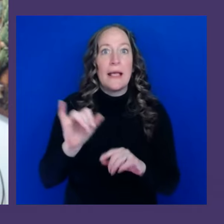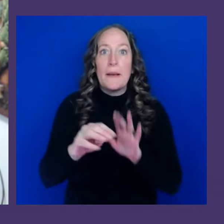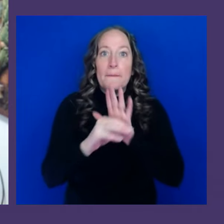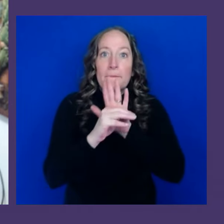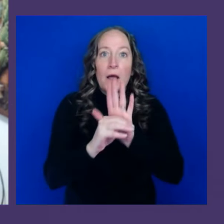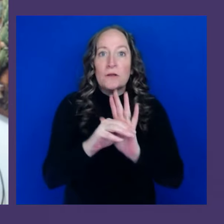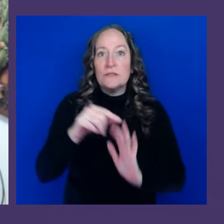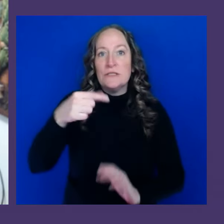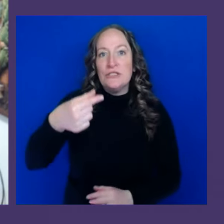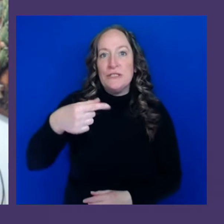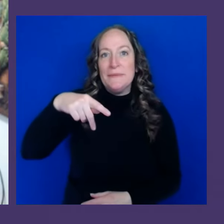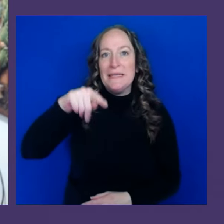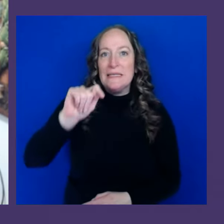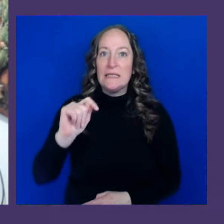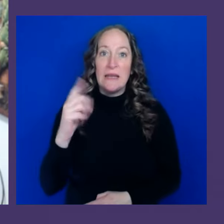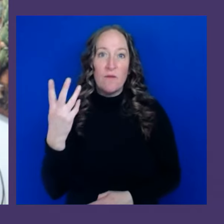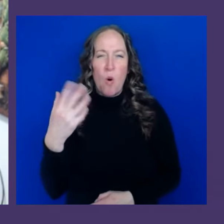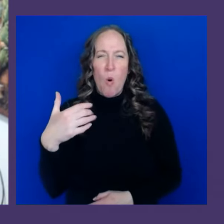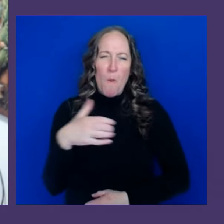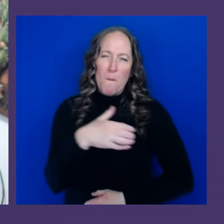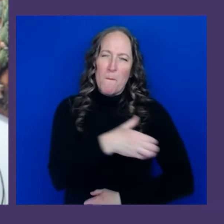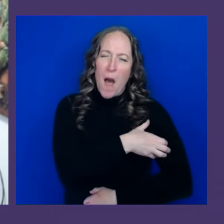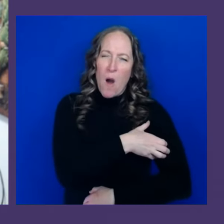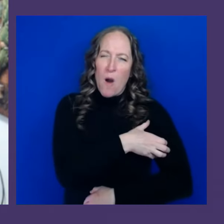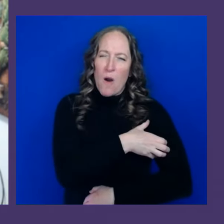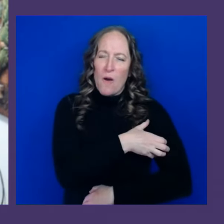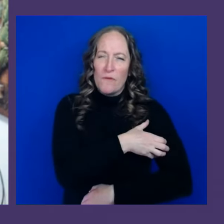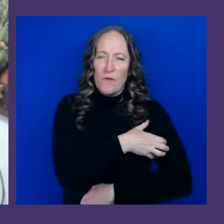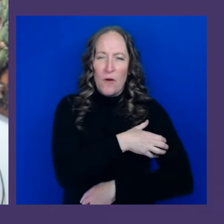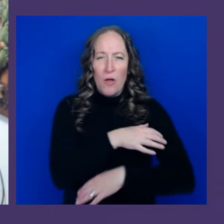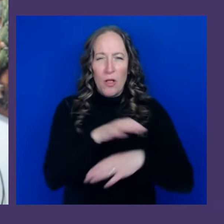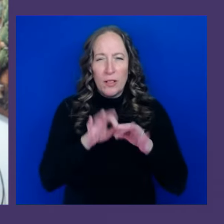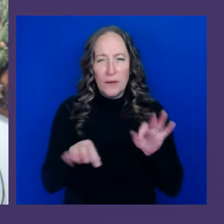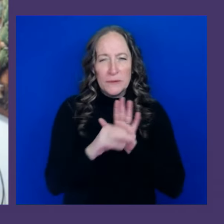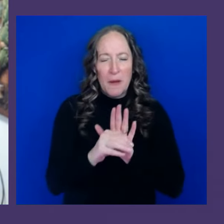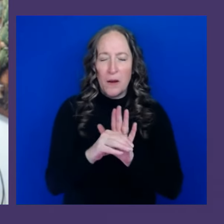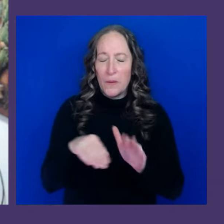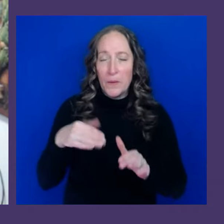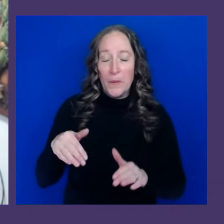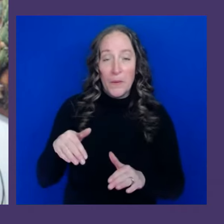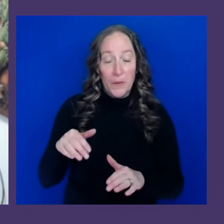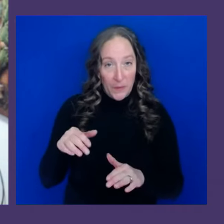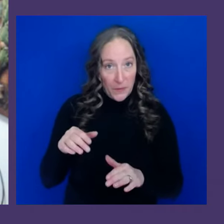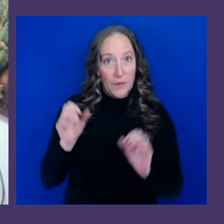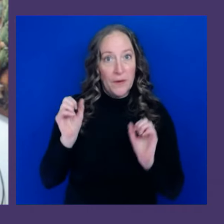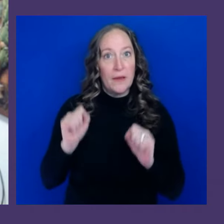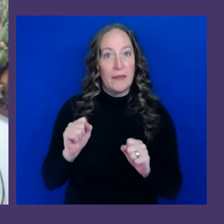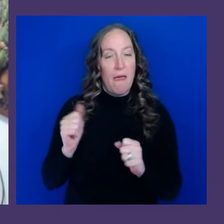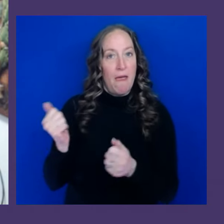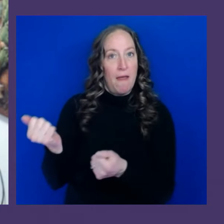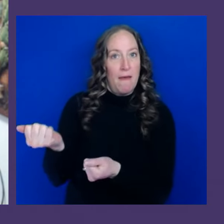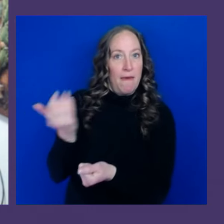which are really powerful and are able to really provide assistance for certain things.